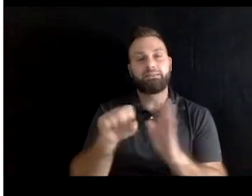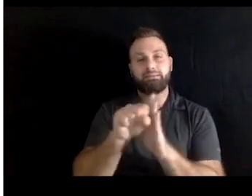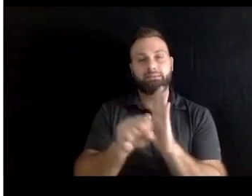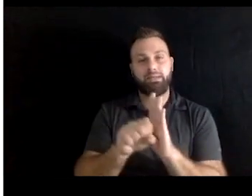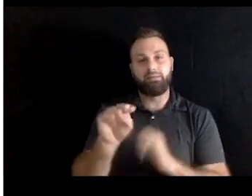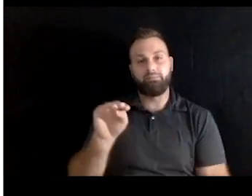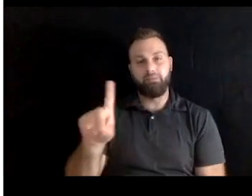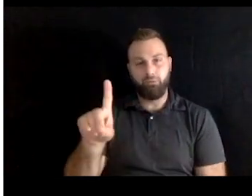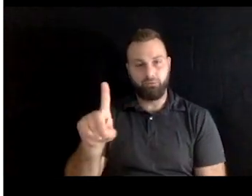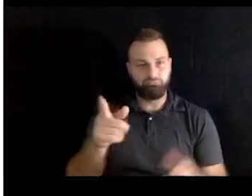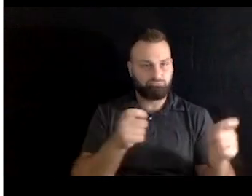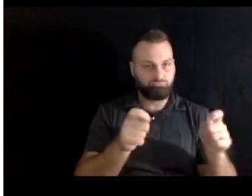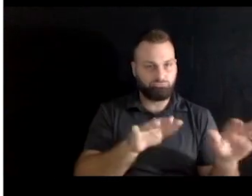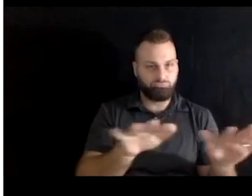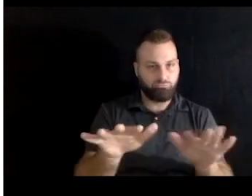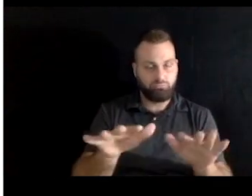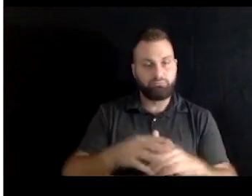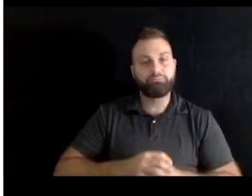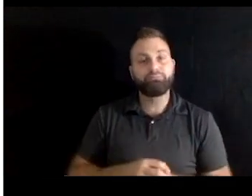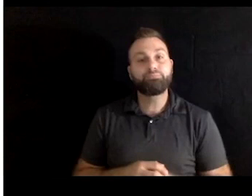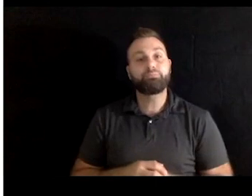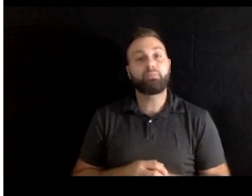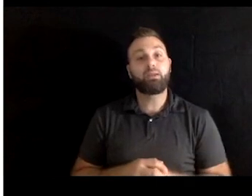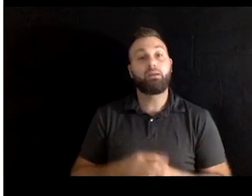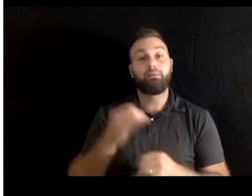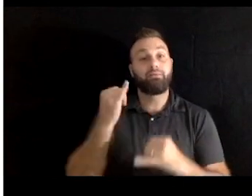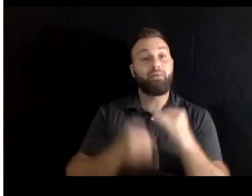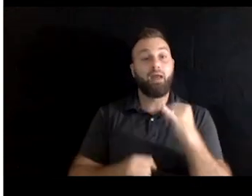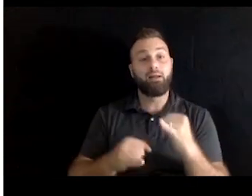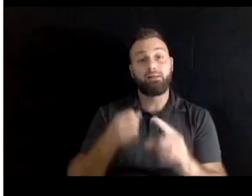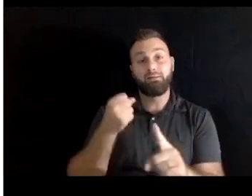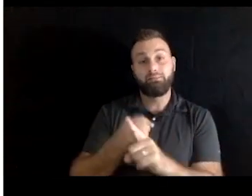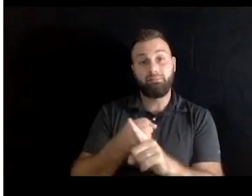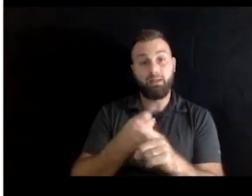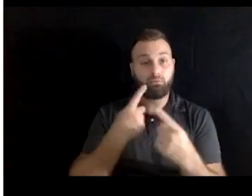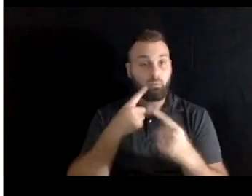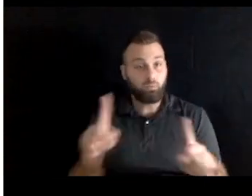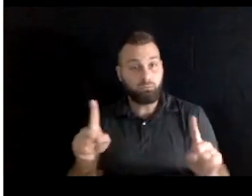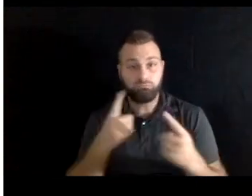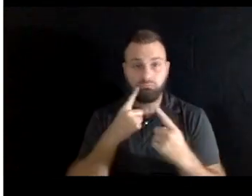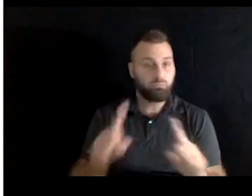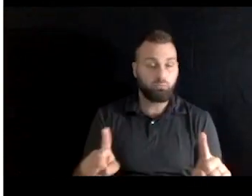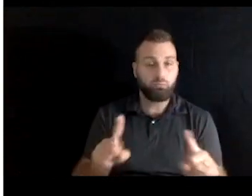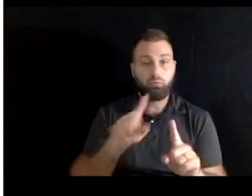The final impact reports are due in late 2021, so this is something that's